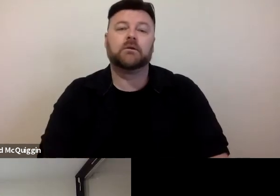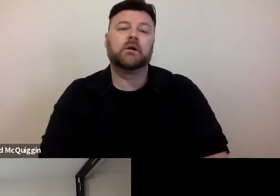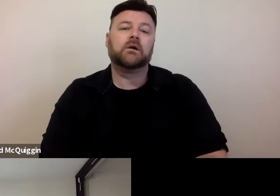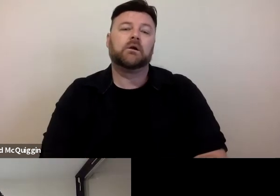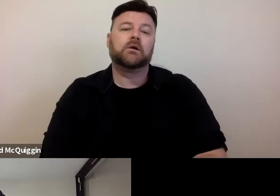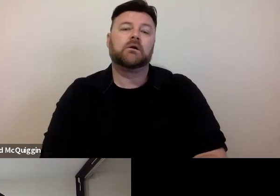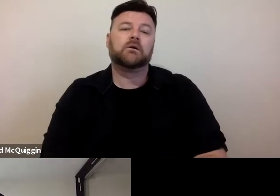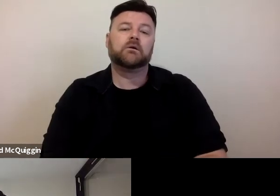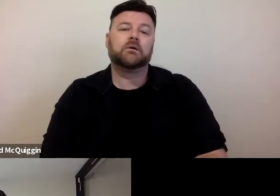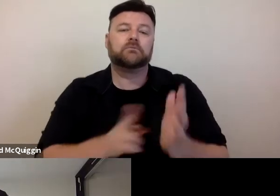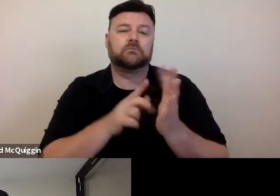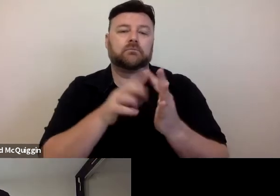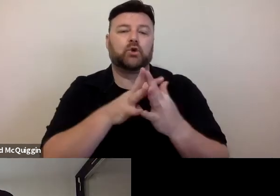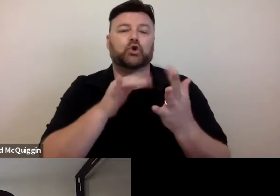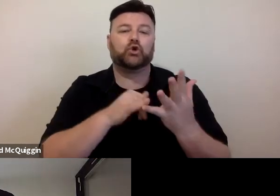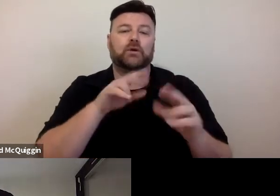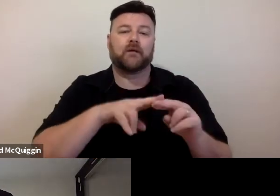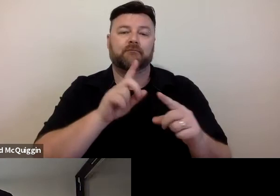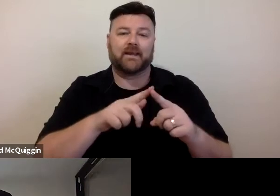targeting and that way you can see, "This to go to retirees that live in